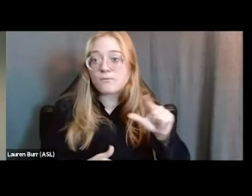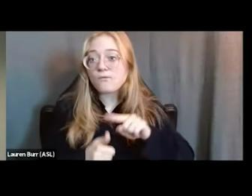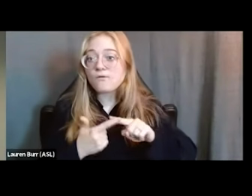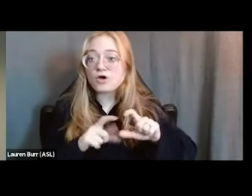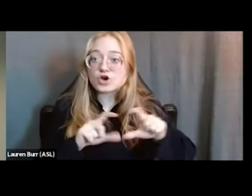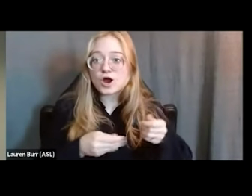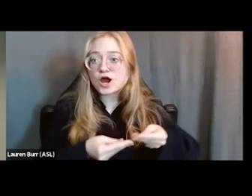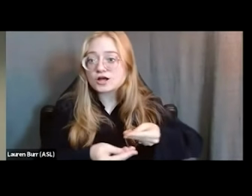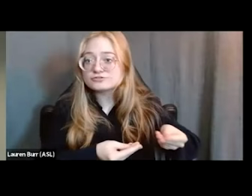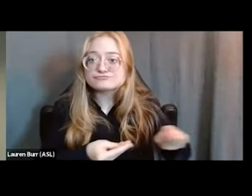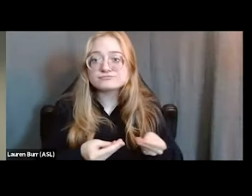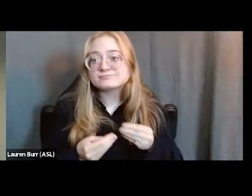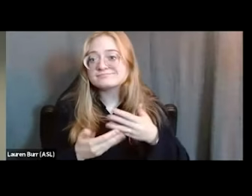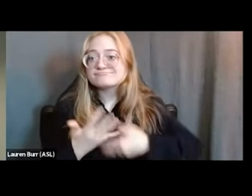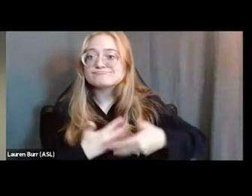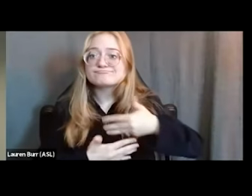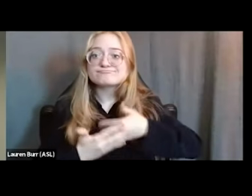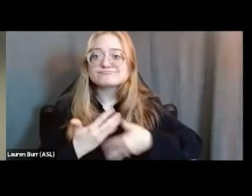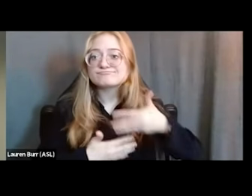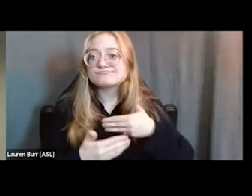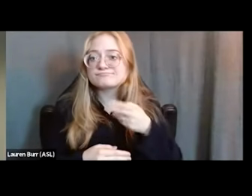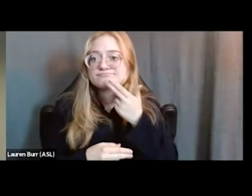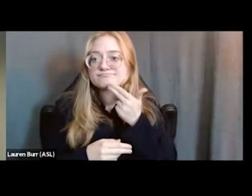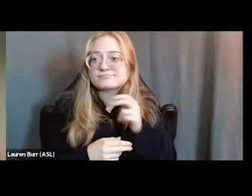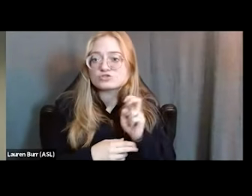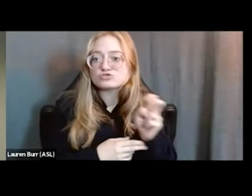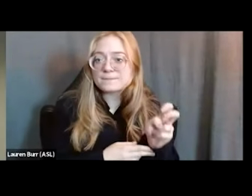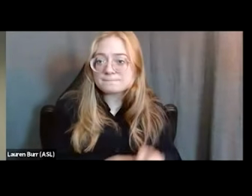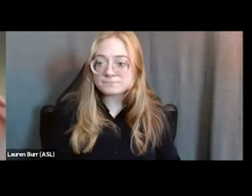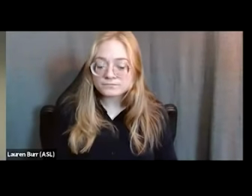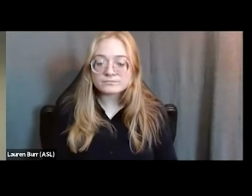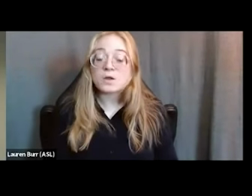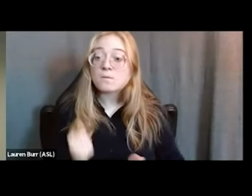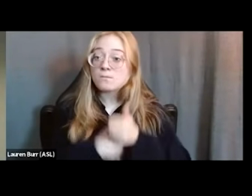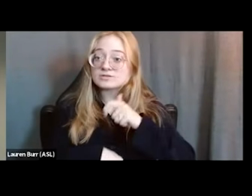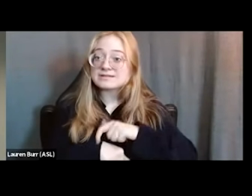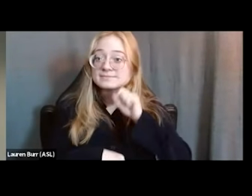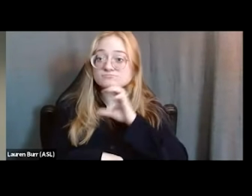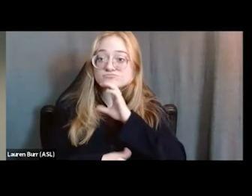and just spending time together, taking small trips? You know, most of the time senior centers are very affordable.